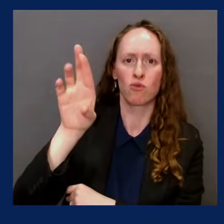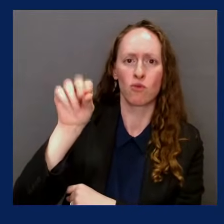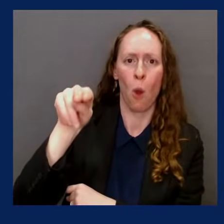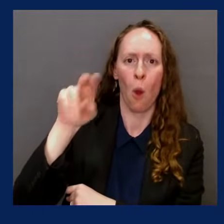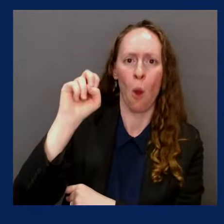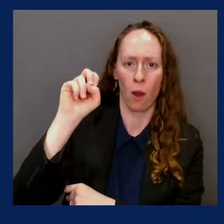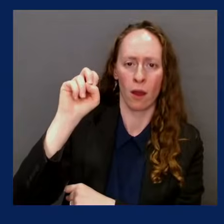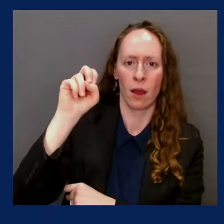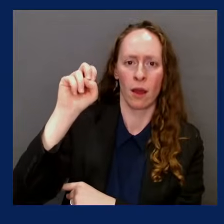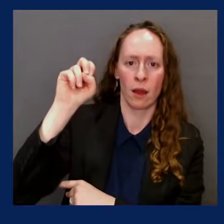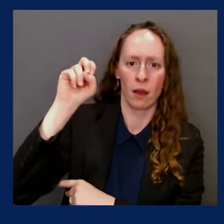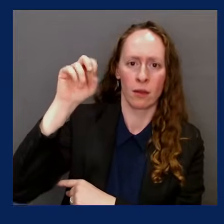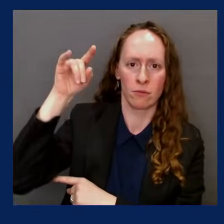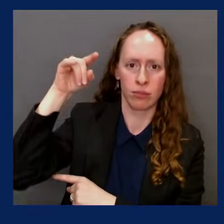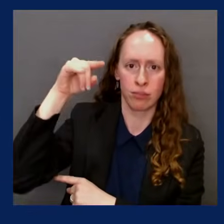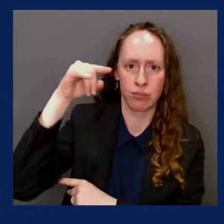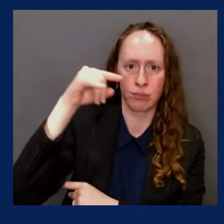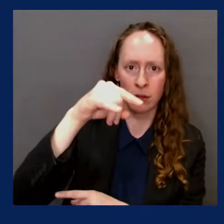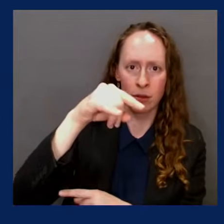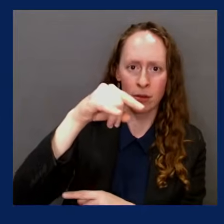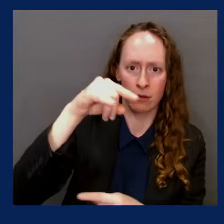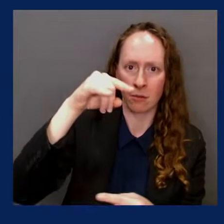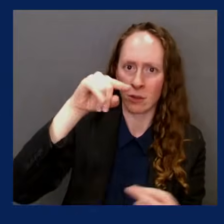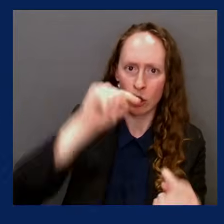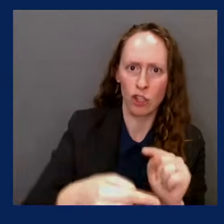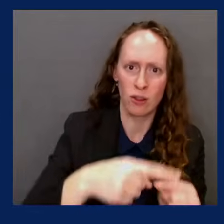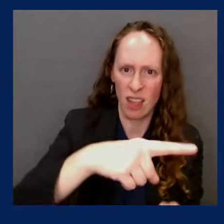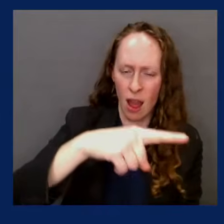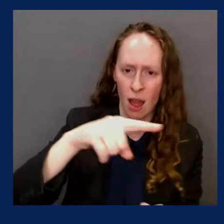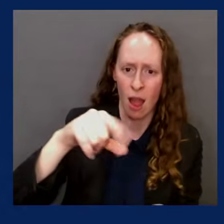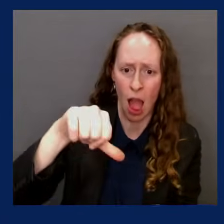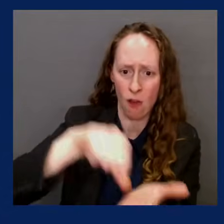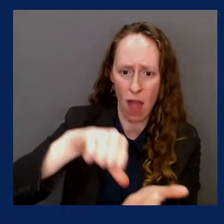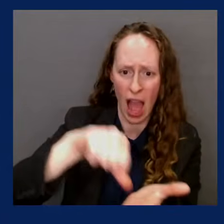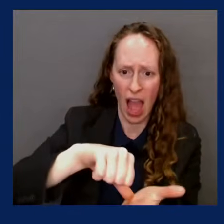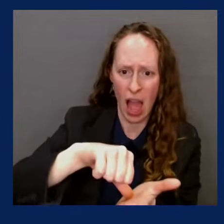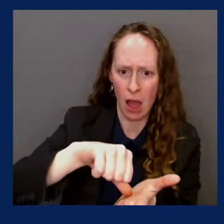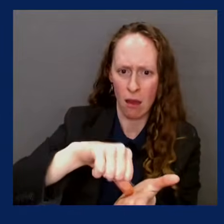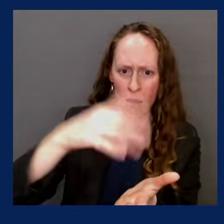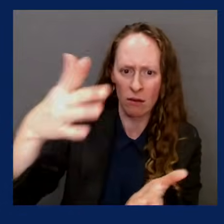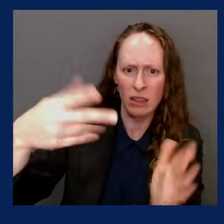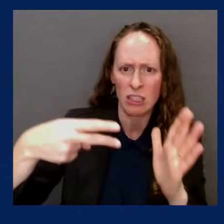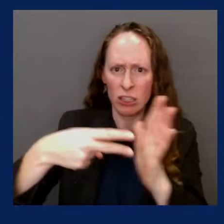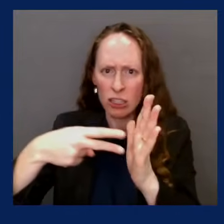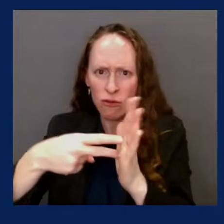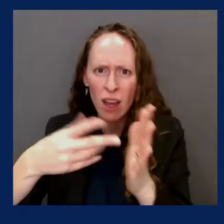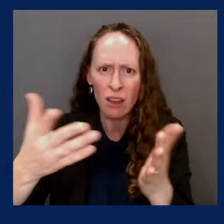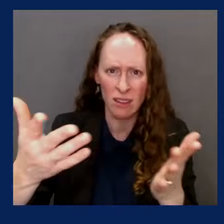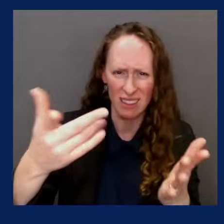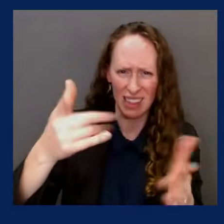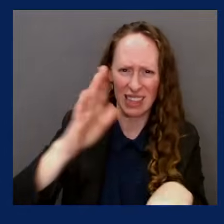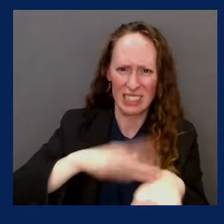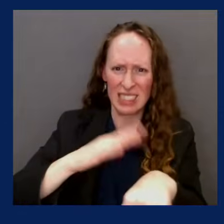as your administration tries to prevent the Israeli-Hamas war from expanding into a larger Middle East conflict.